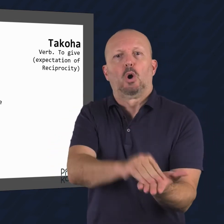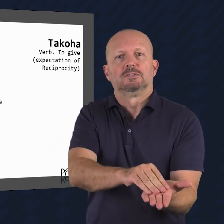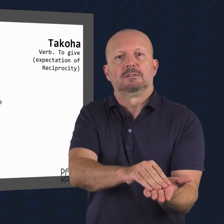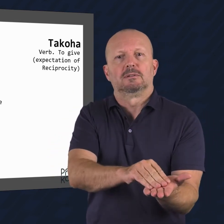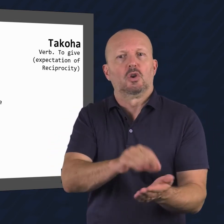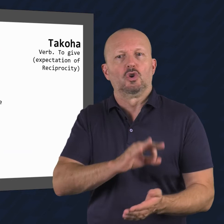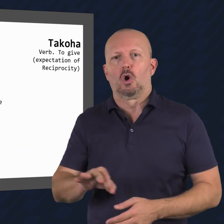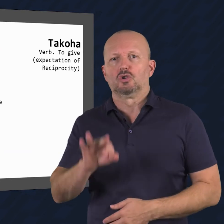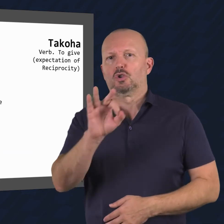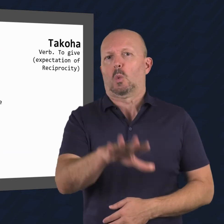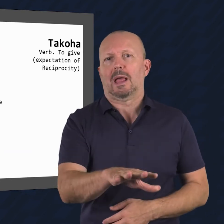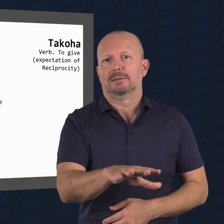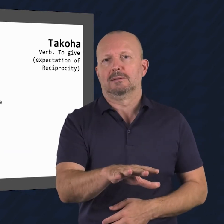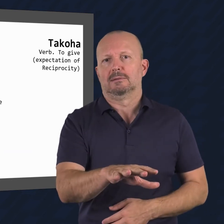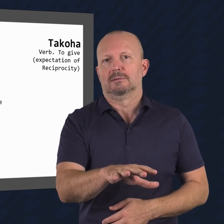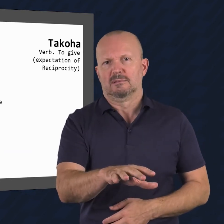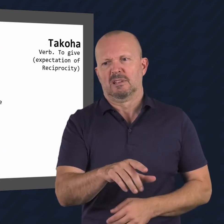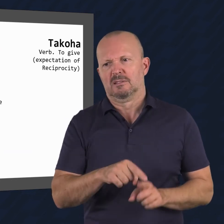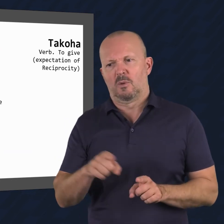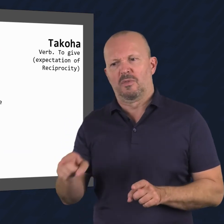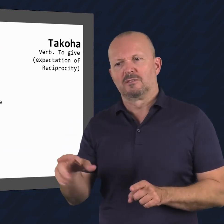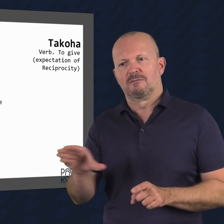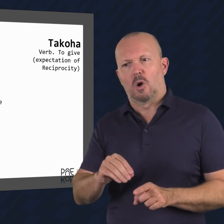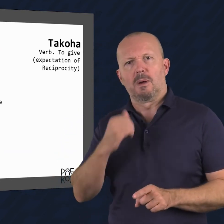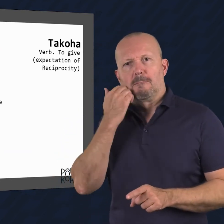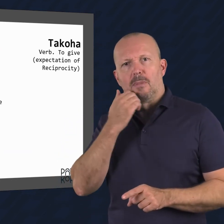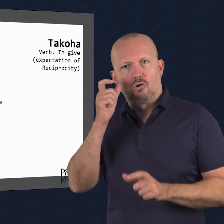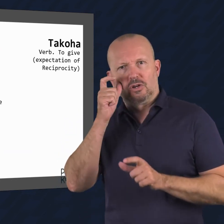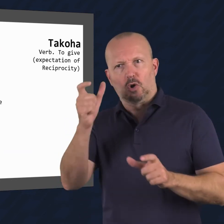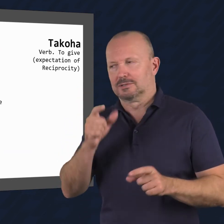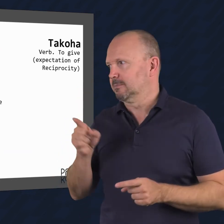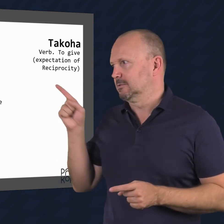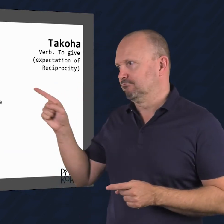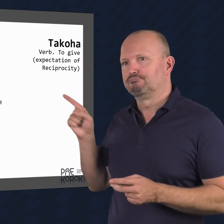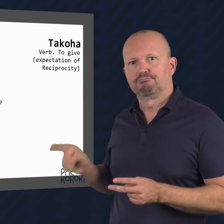This has come from Māori concepts known as Takoha and Tuku.